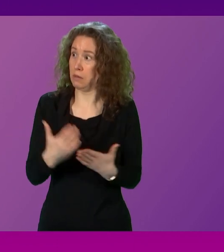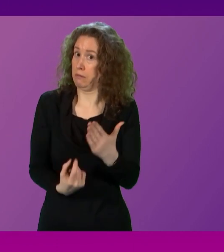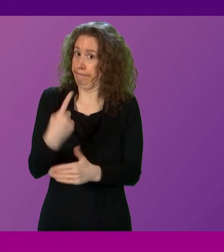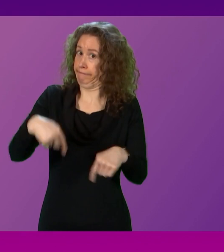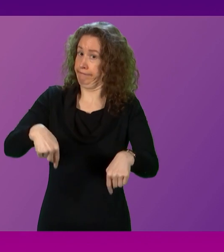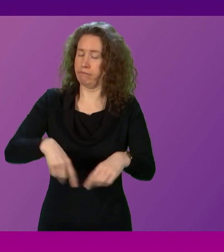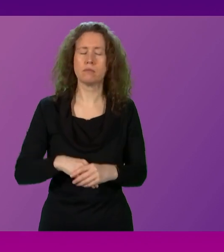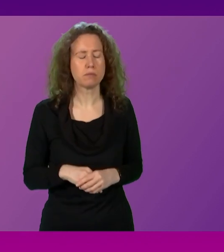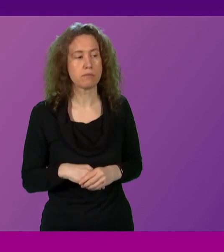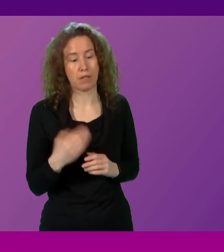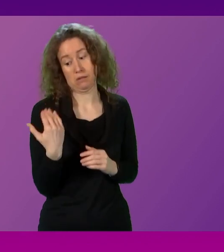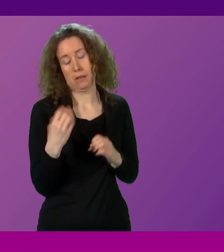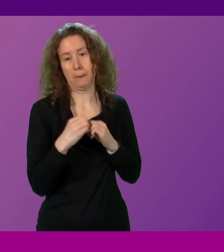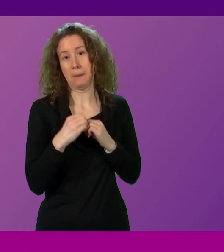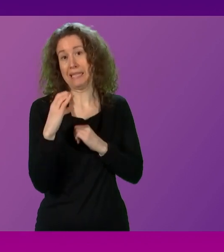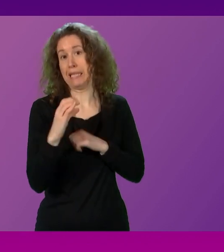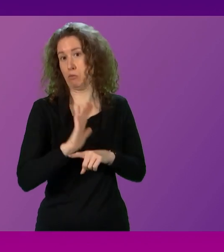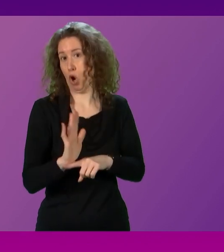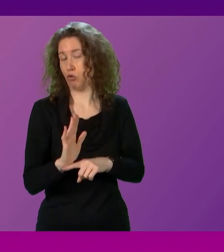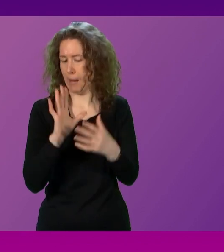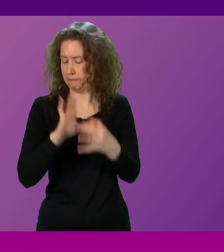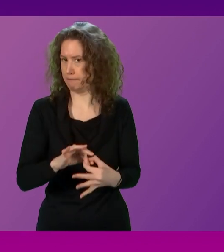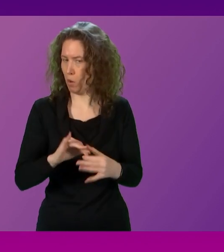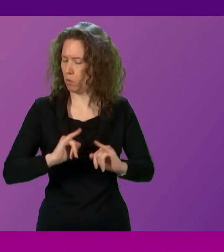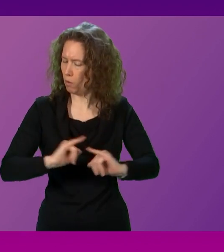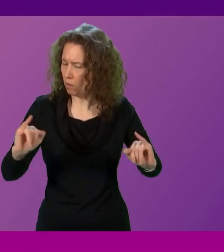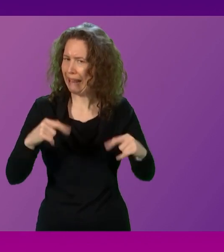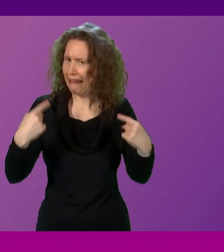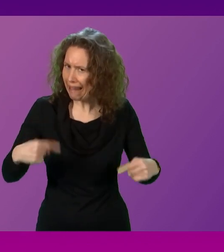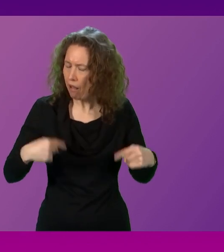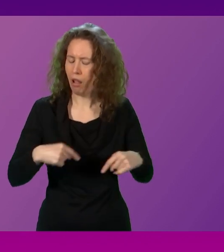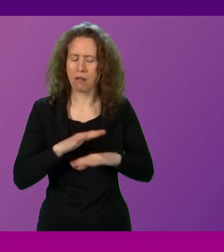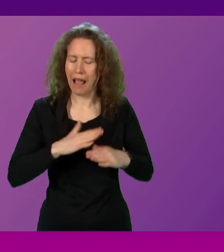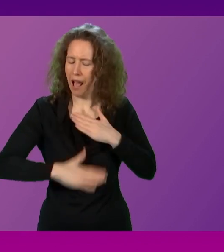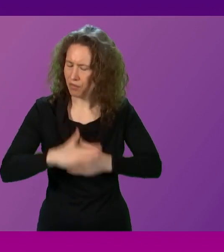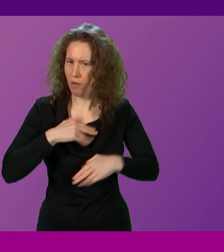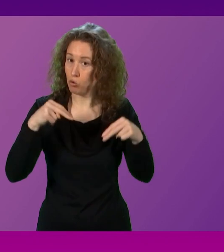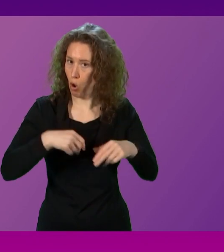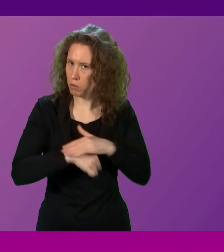The recent BBC programmes on illegal and unethical dog breeding paint an alarming picture. The